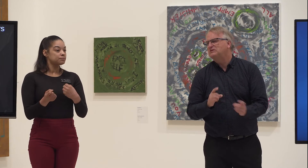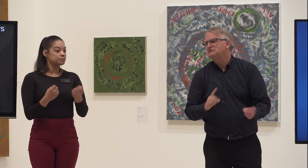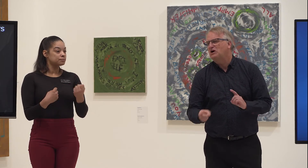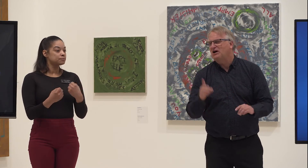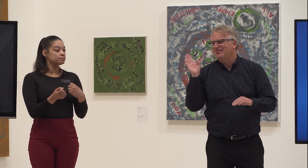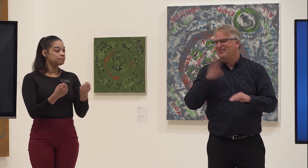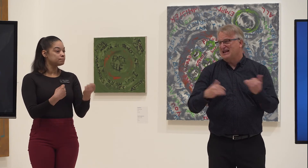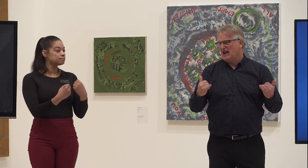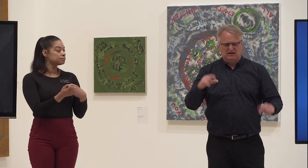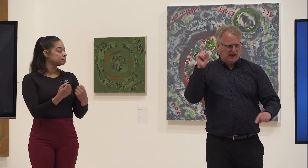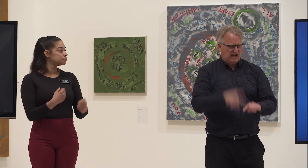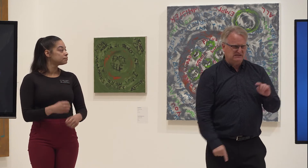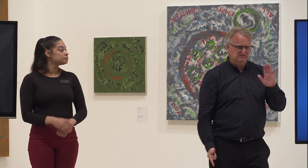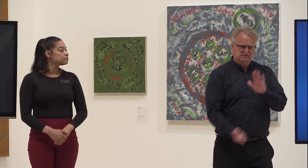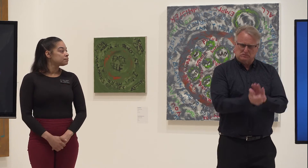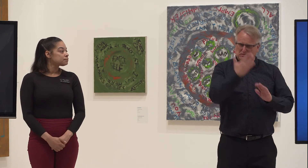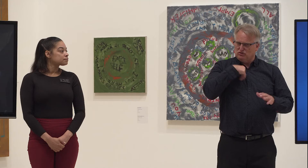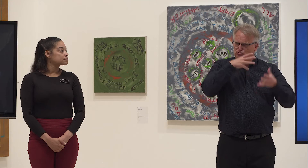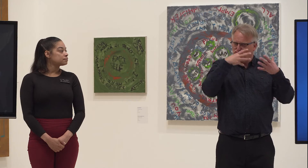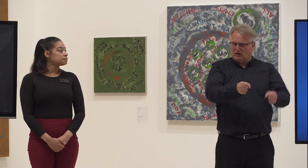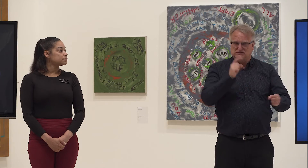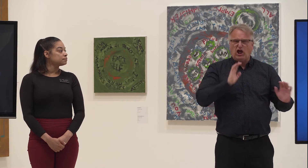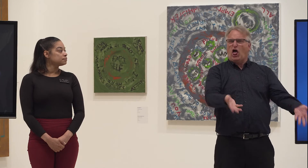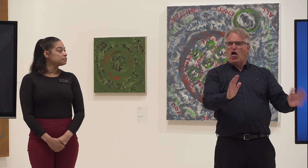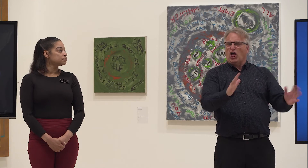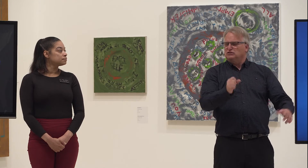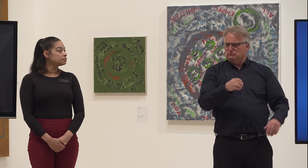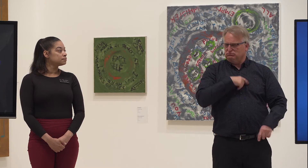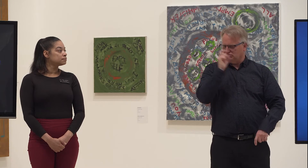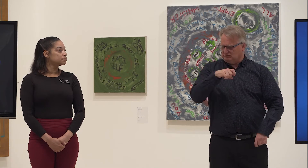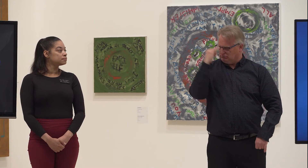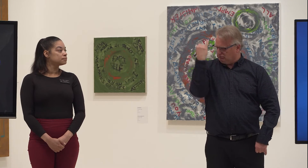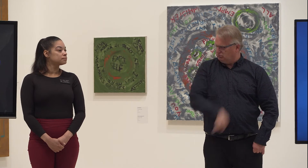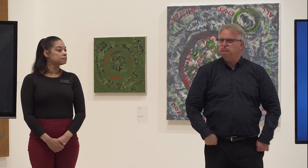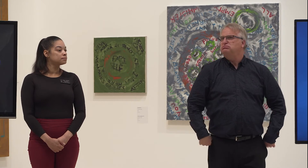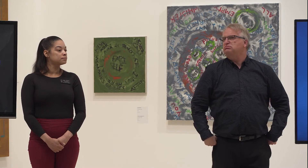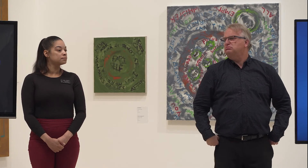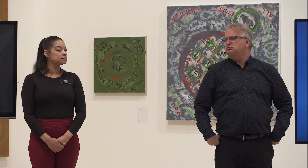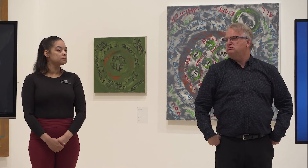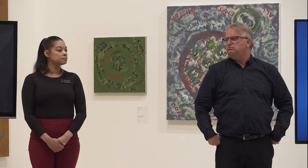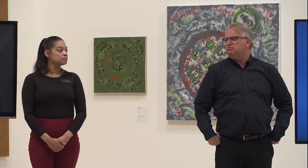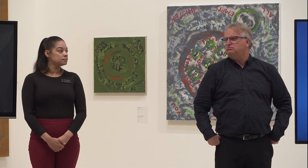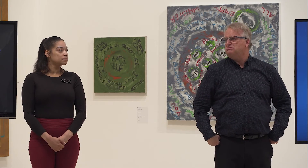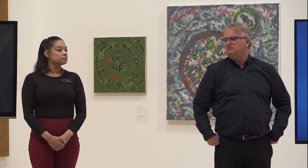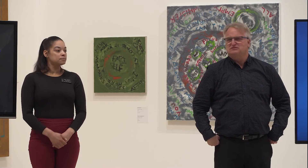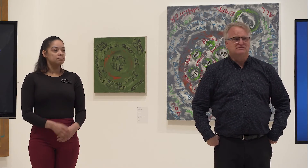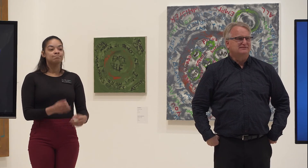is to have the conversation, right? It can't be simply about drawing hard lines